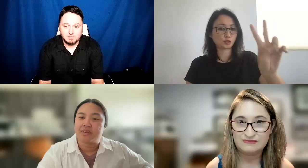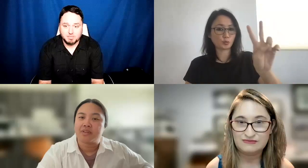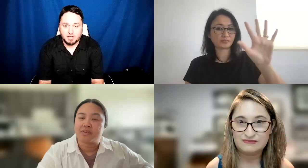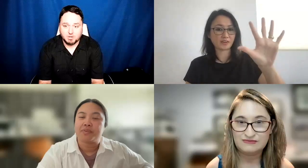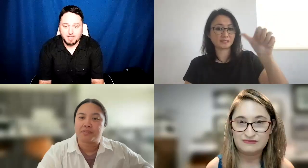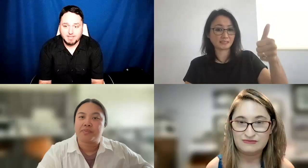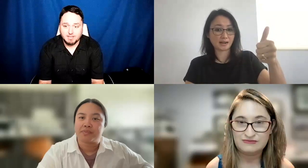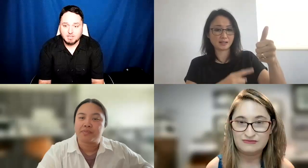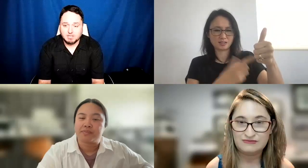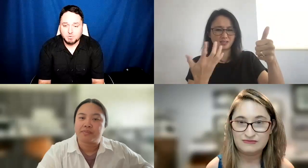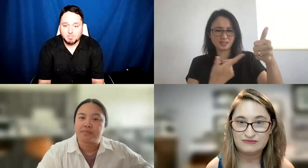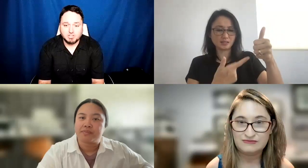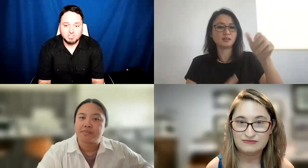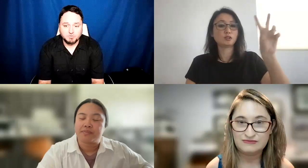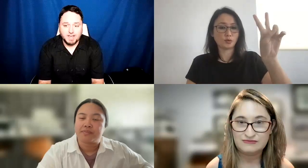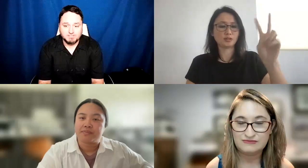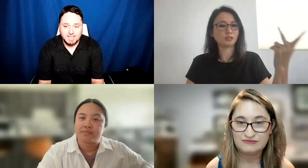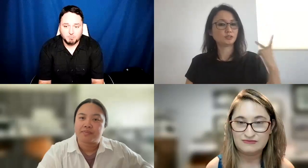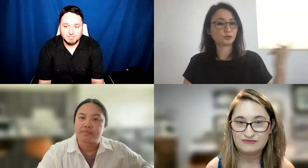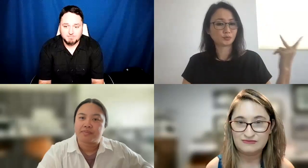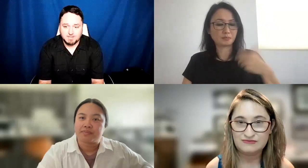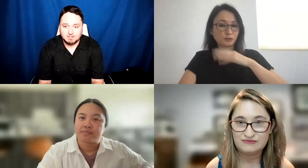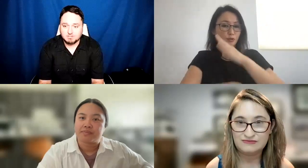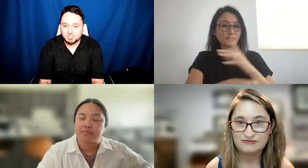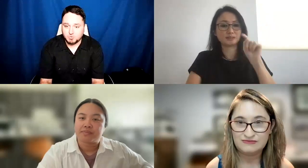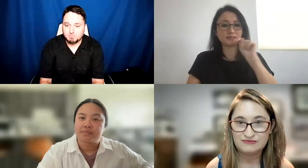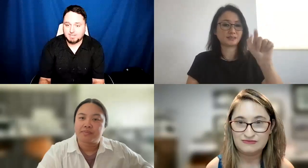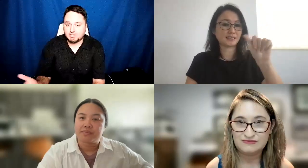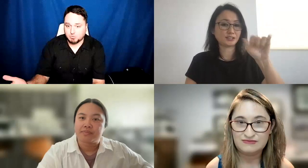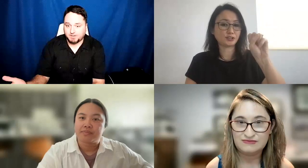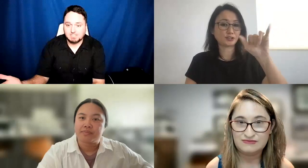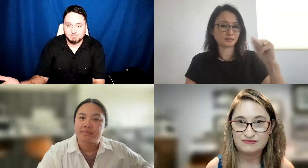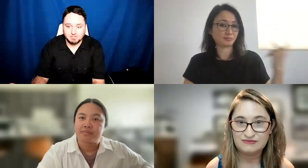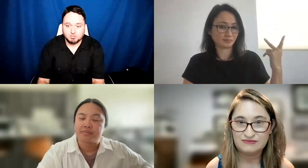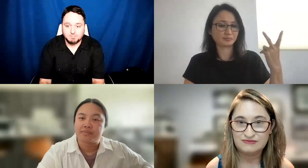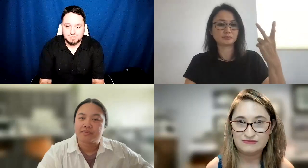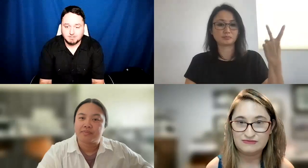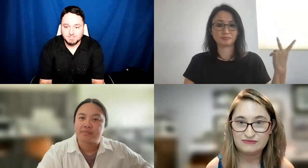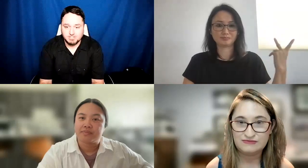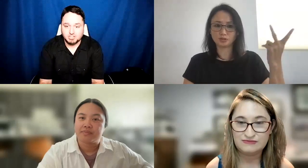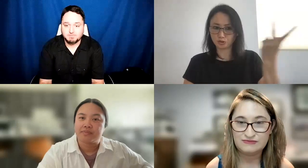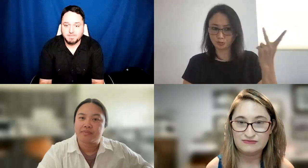So I thought, okay, so I thought two, five, 10, what does that mean? Two, meaning the two of us, my daughter and myself, Taysia.